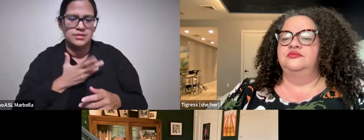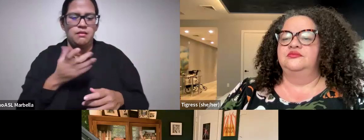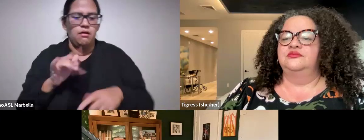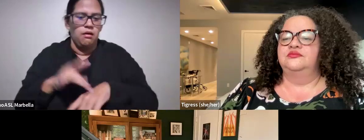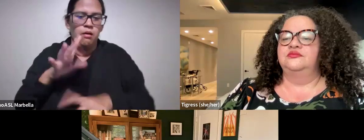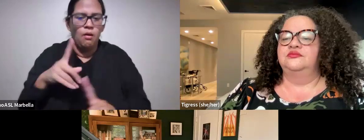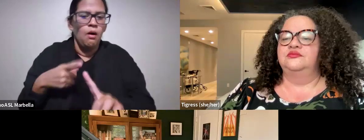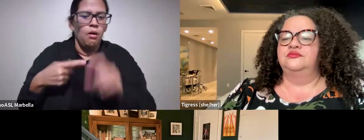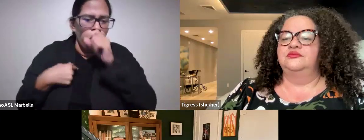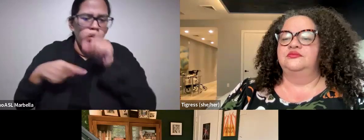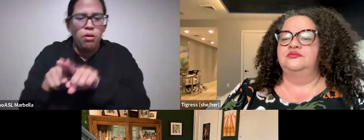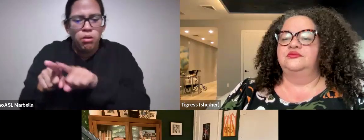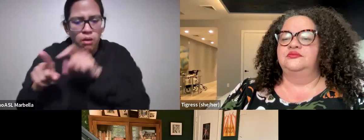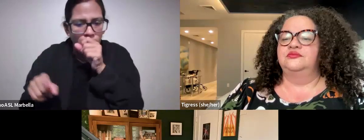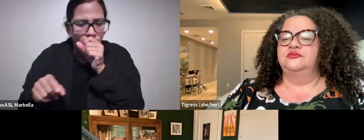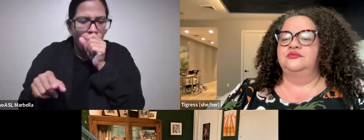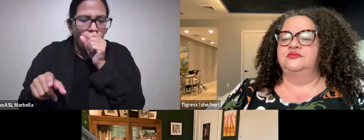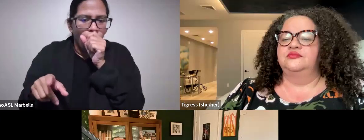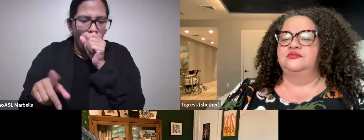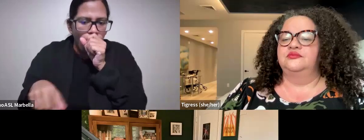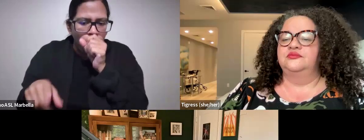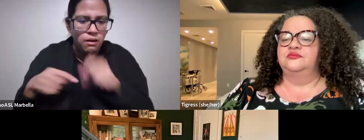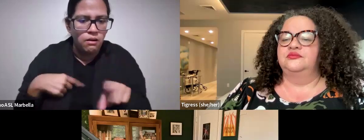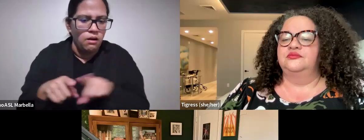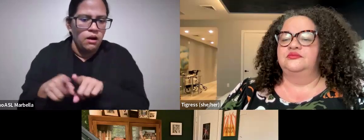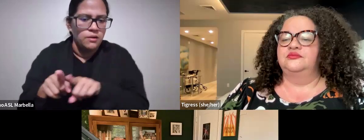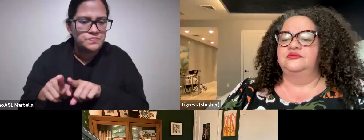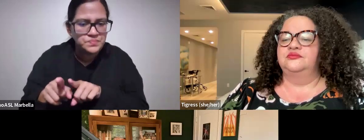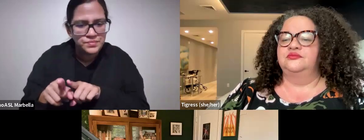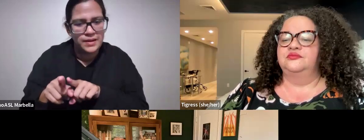I also could not care less why different